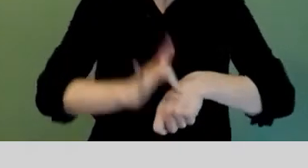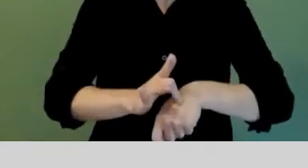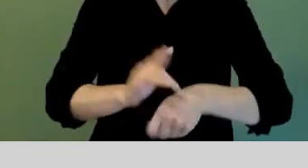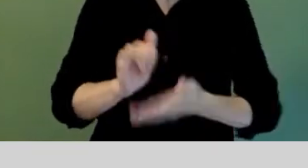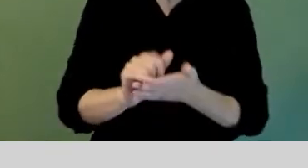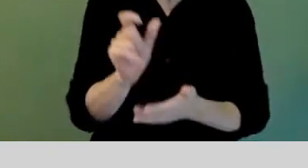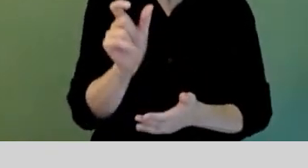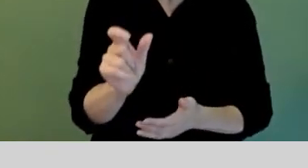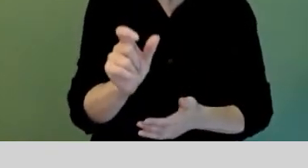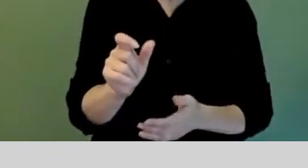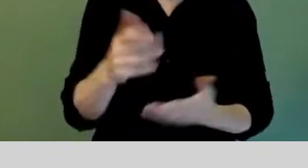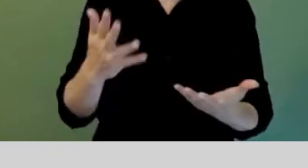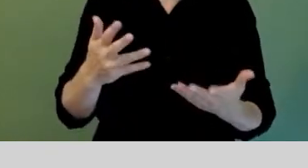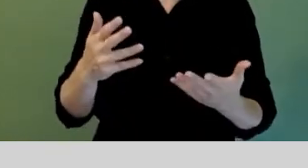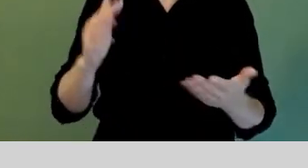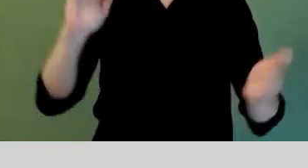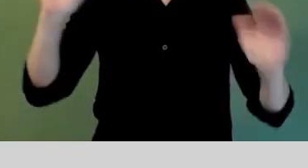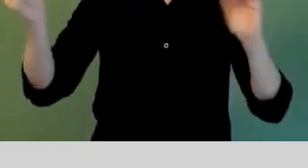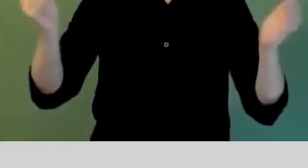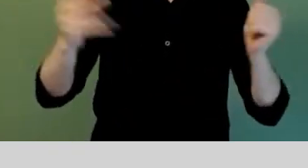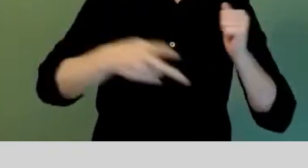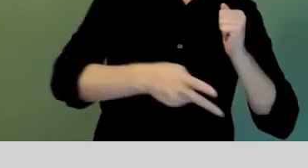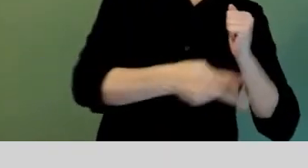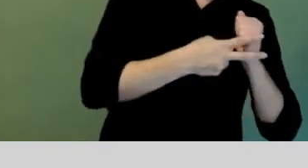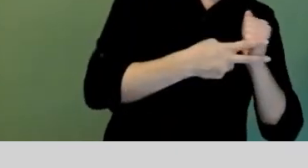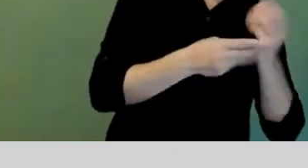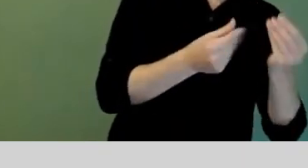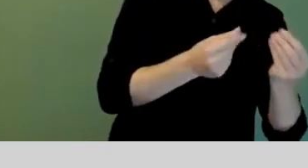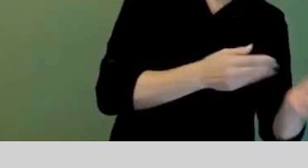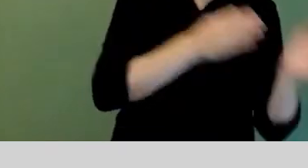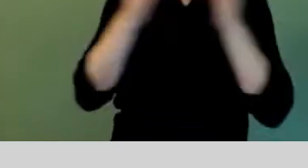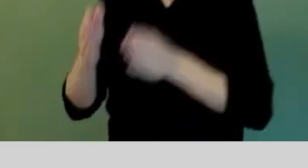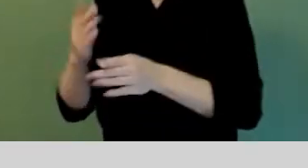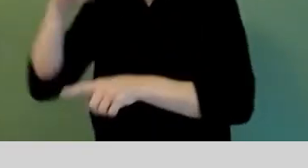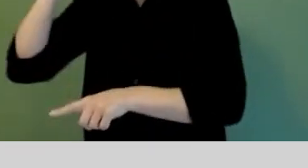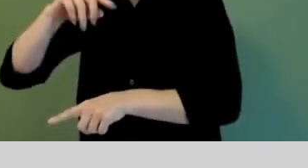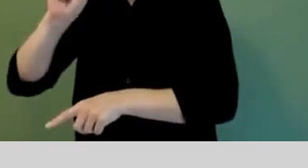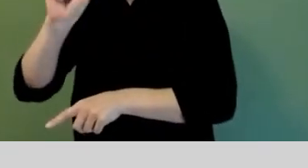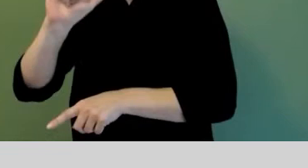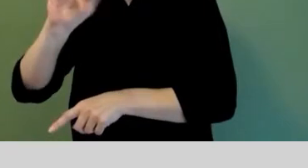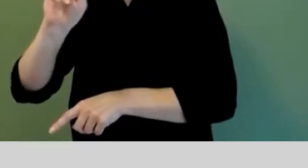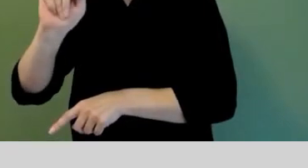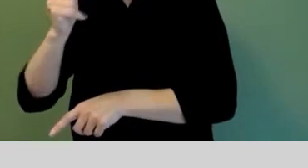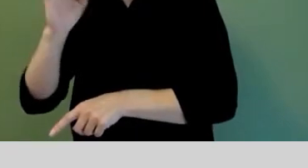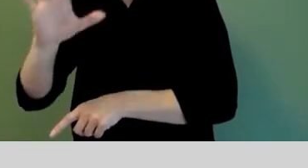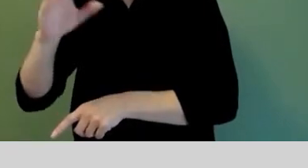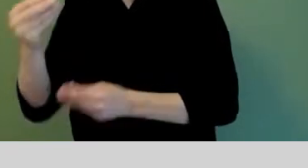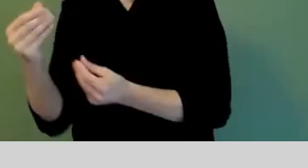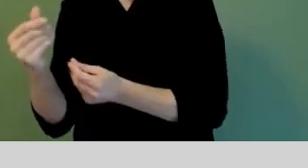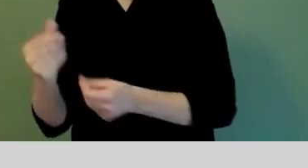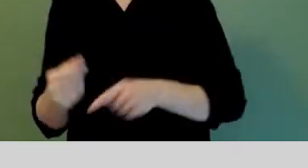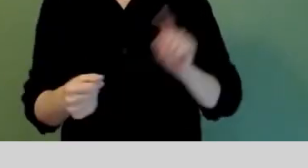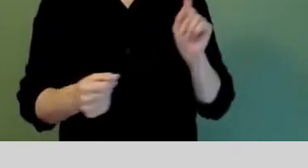between a stored property and the synthetic property. One, you have to call like a function, the other you don't.